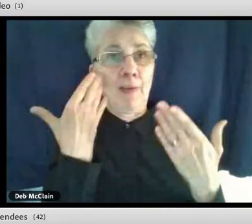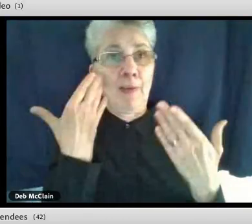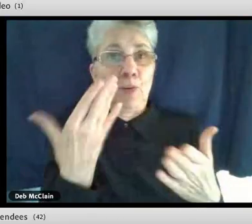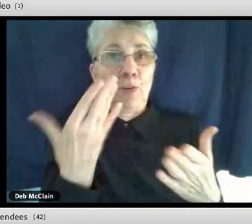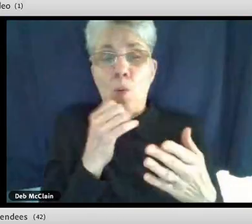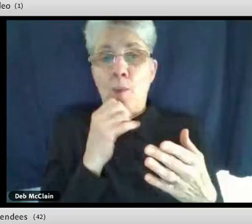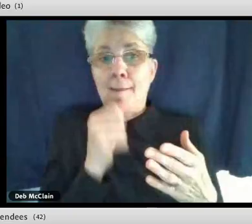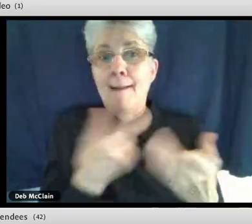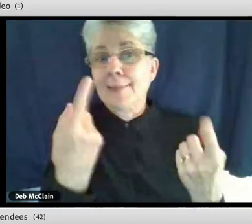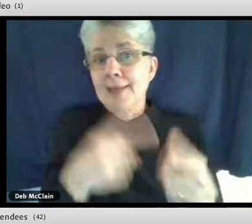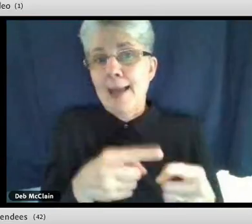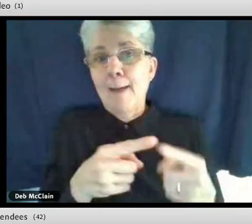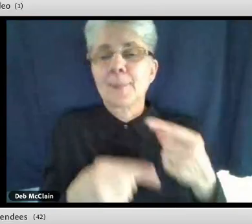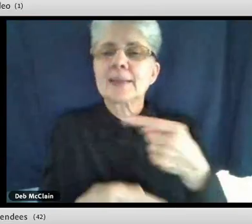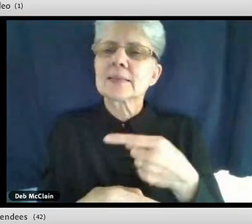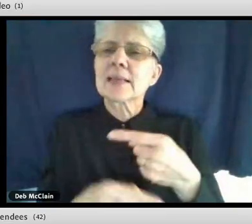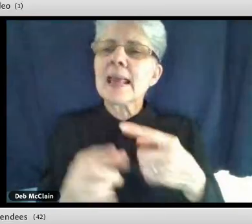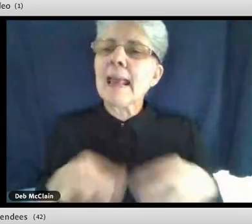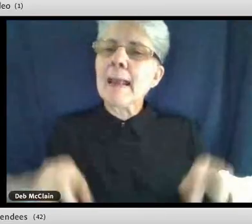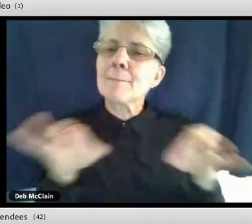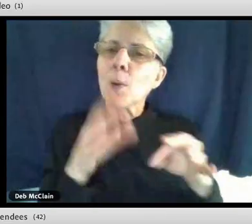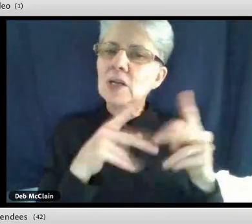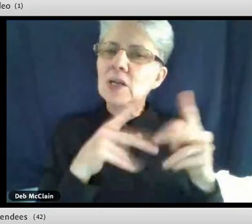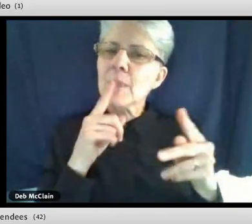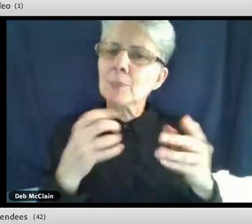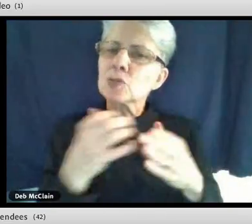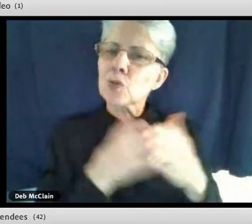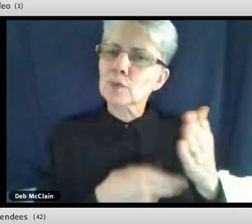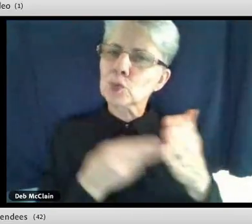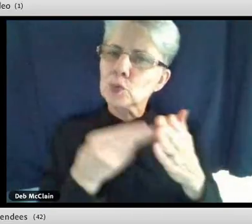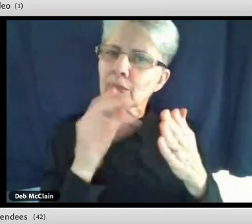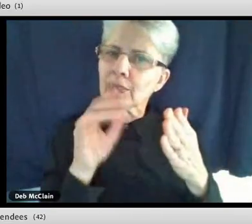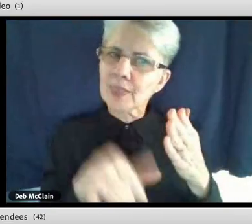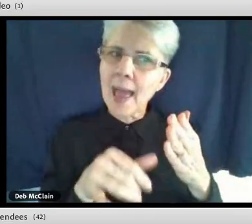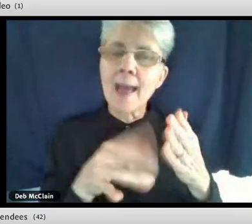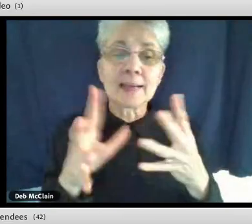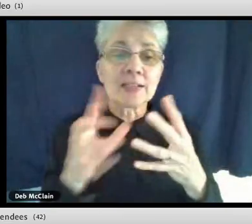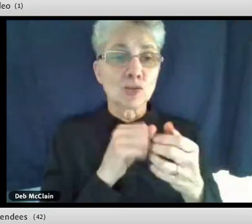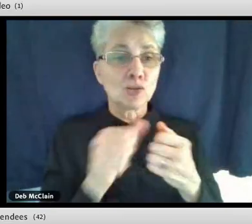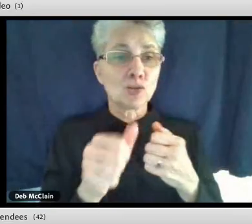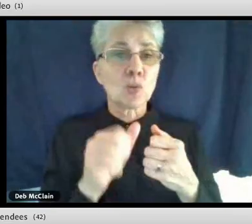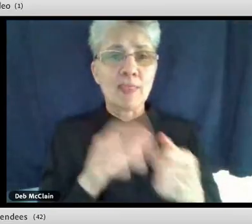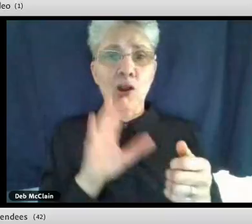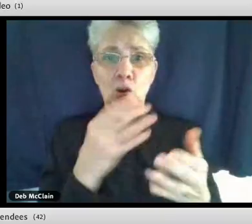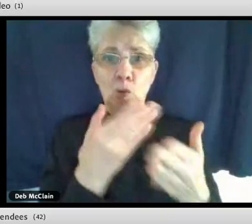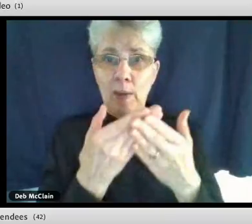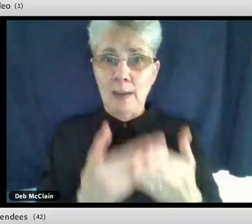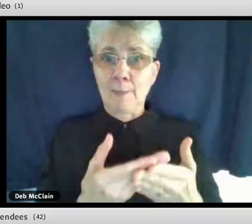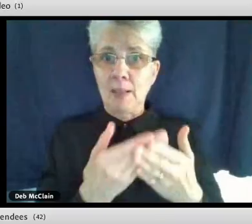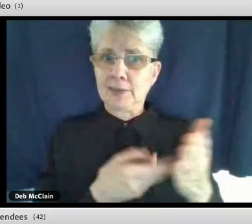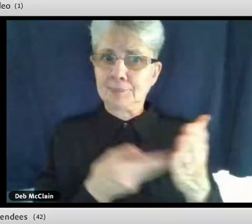sharing fabricated news whether we're at the time or not. It happens, and it's important because people deserve the truth.